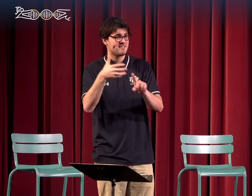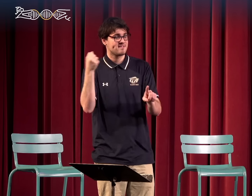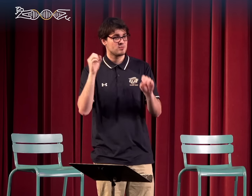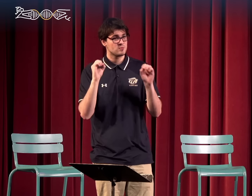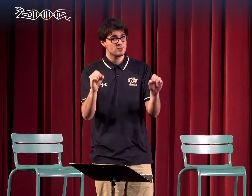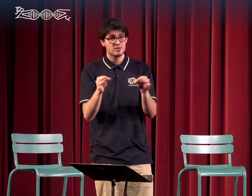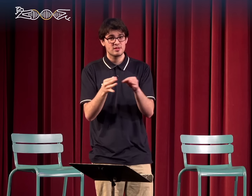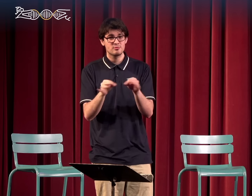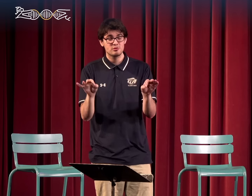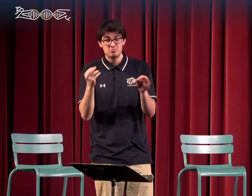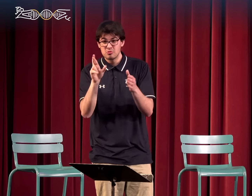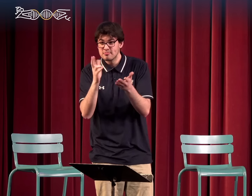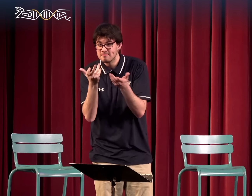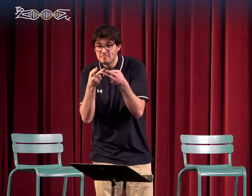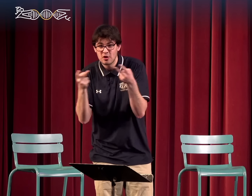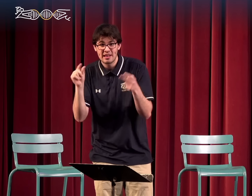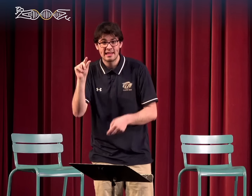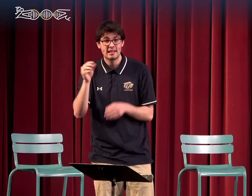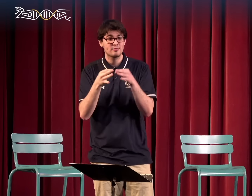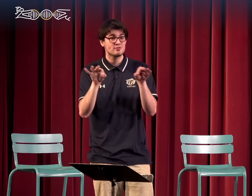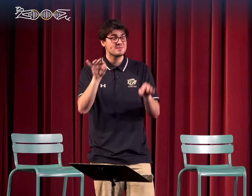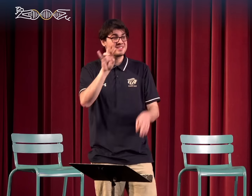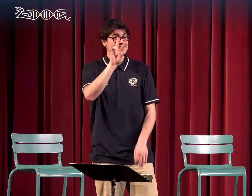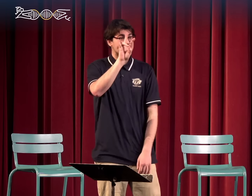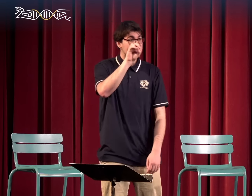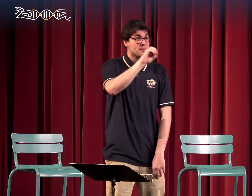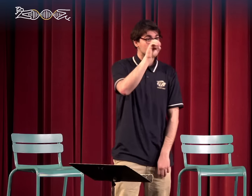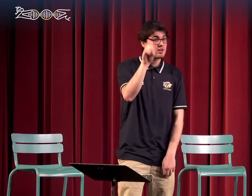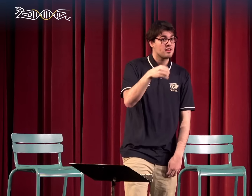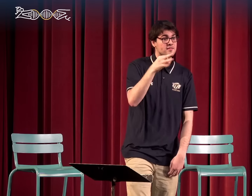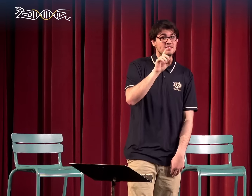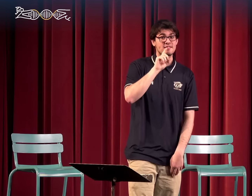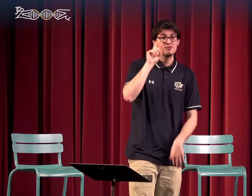So, they are deprived of language, 70 percent of Deaf children have no